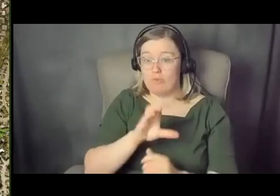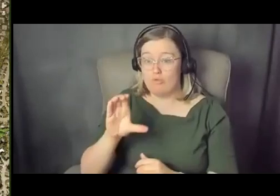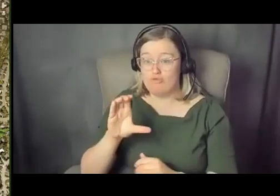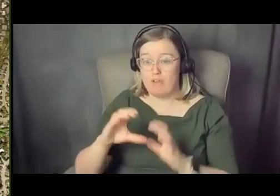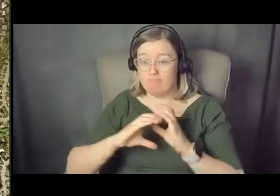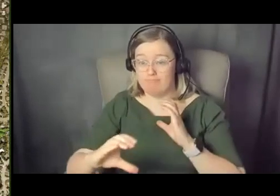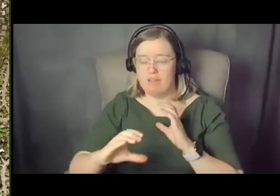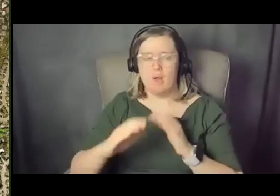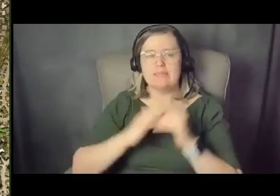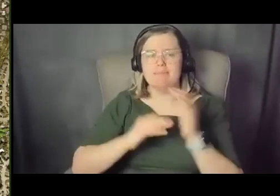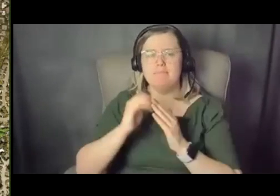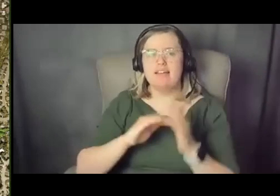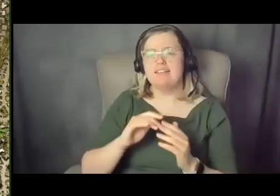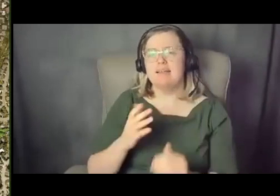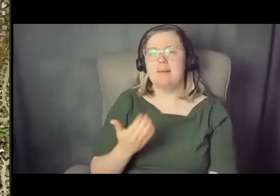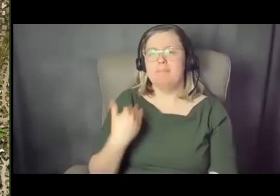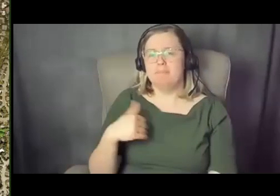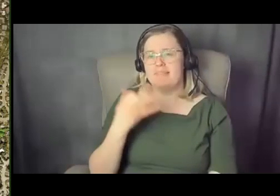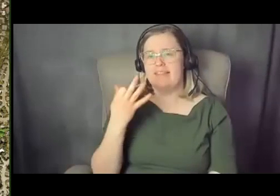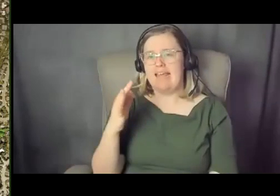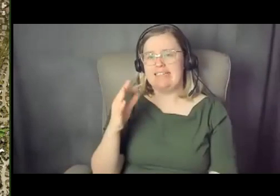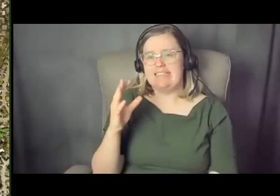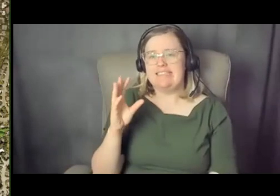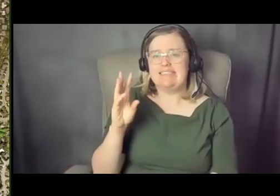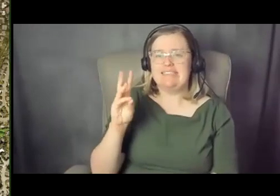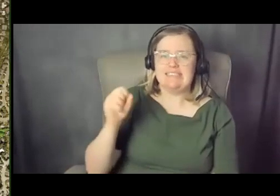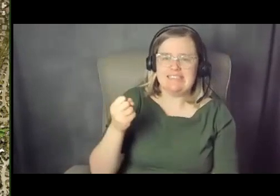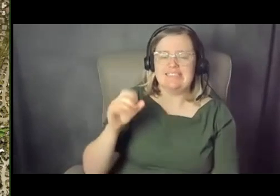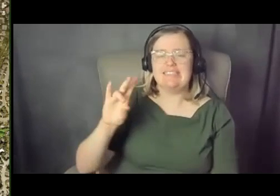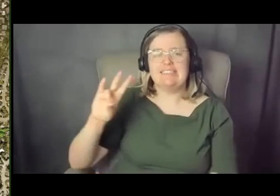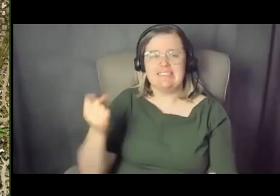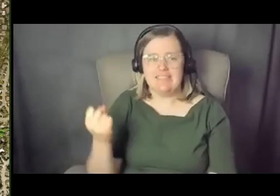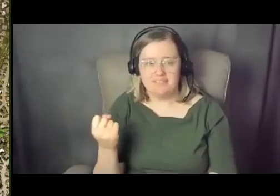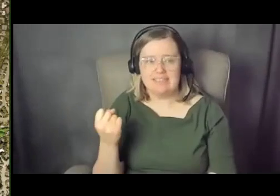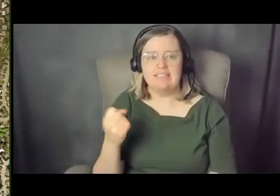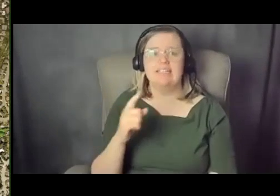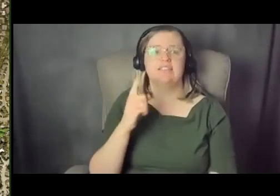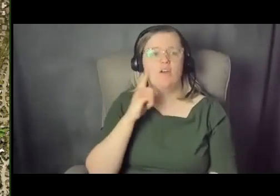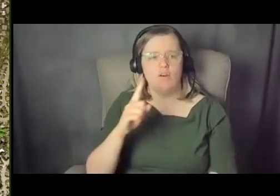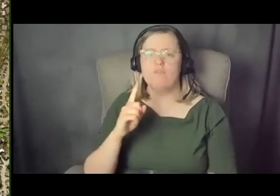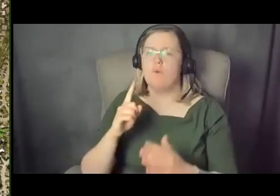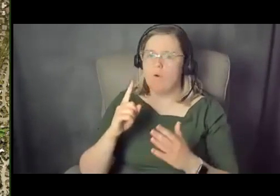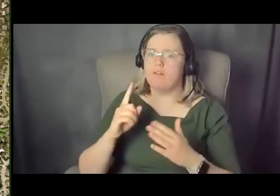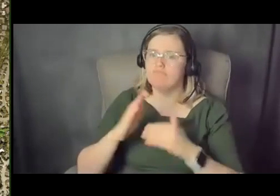1960s and 70s to be clear during a ten-year construction effort to build a regional wastewater system.